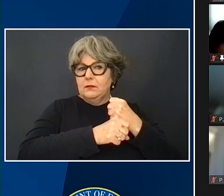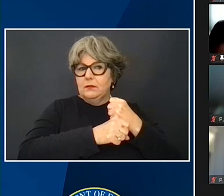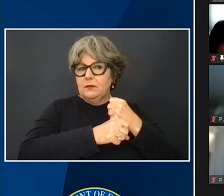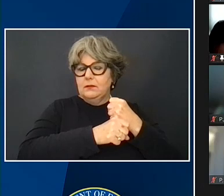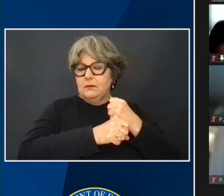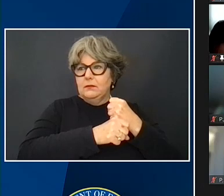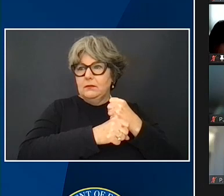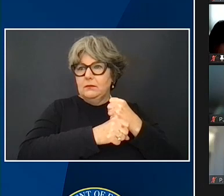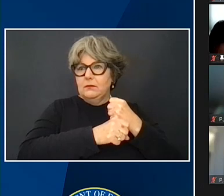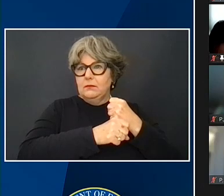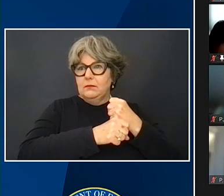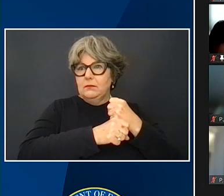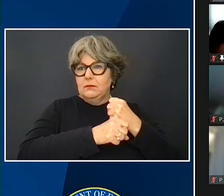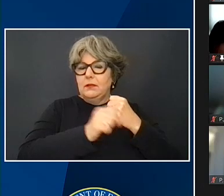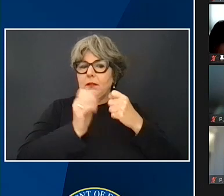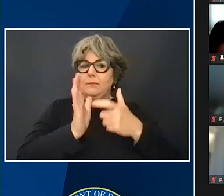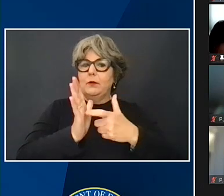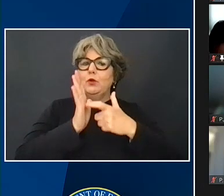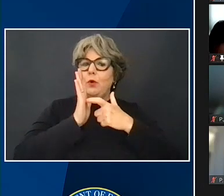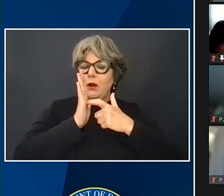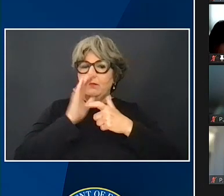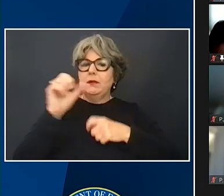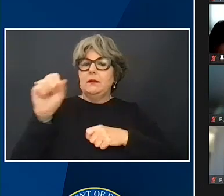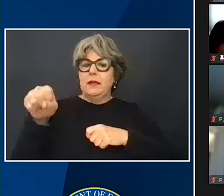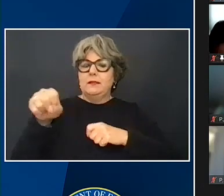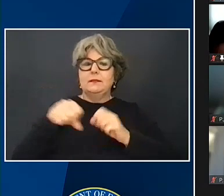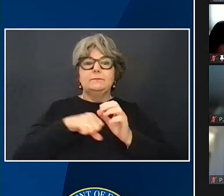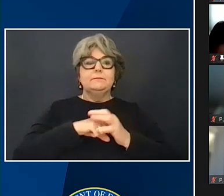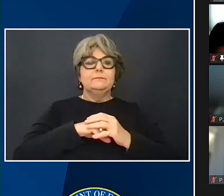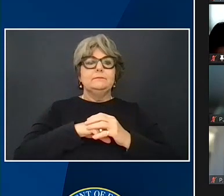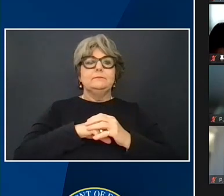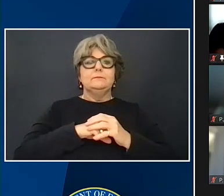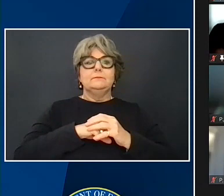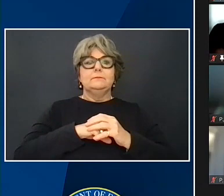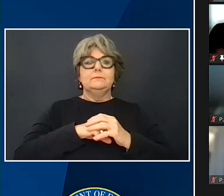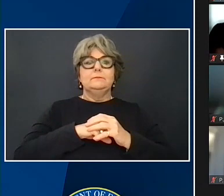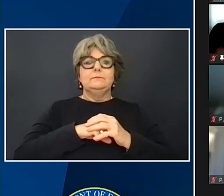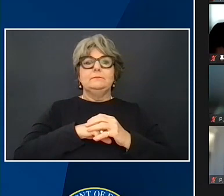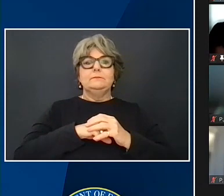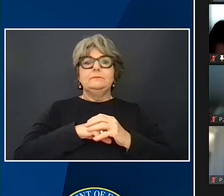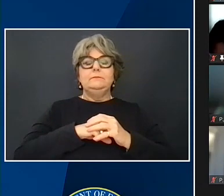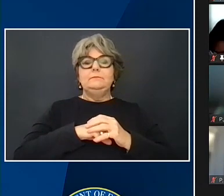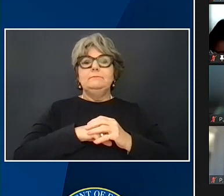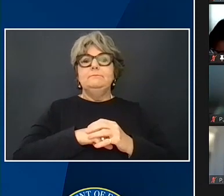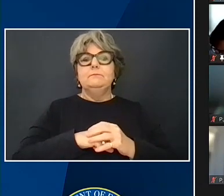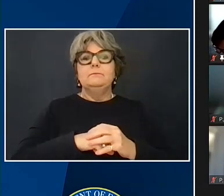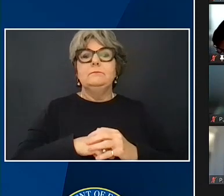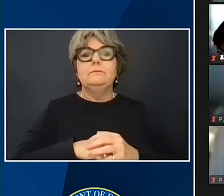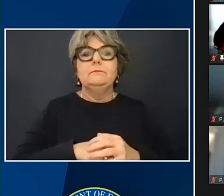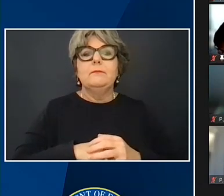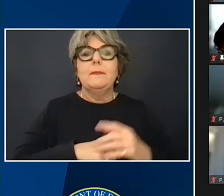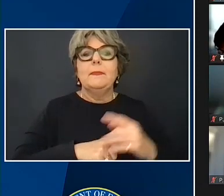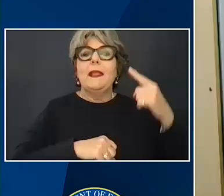the requirement in that case. Yes. So I think for the reason that I specified, this doesn't make sense for